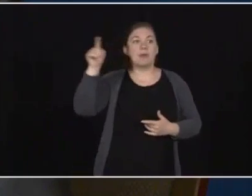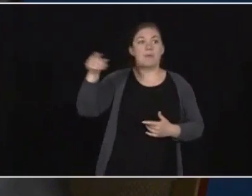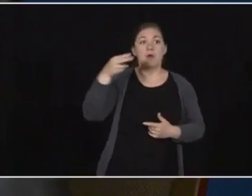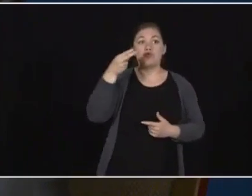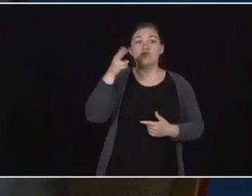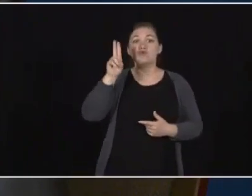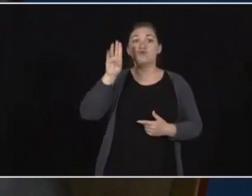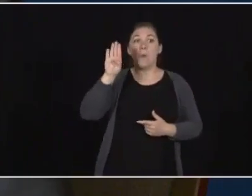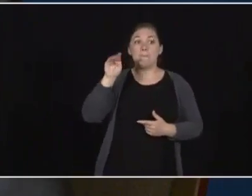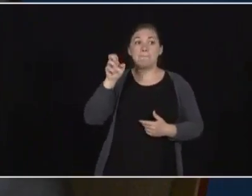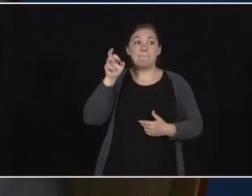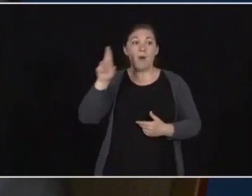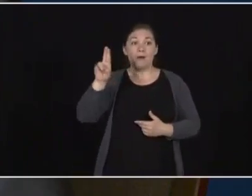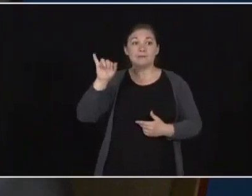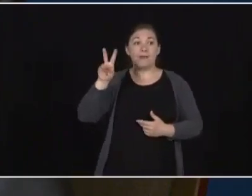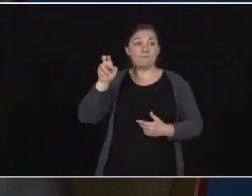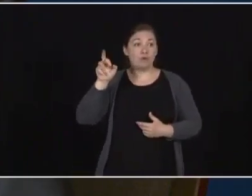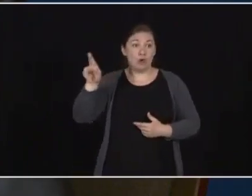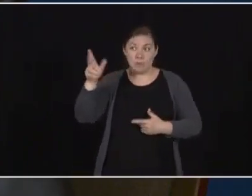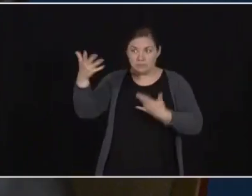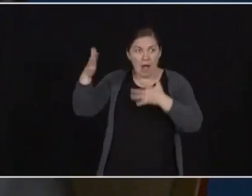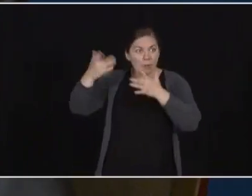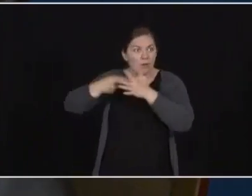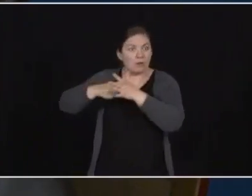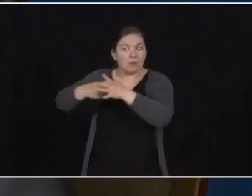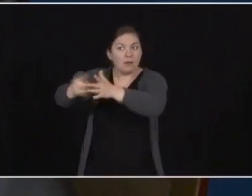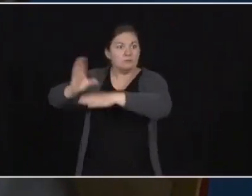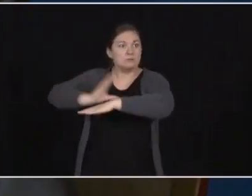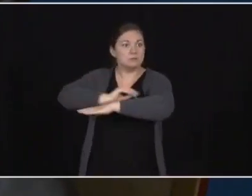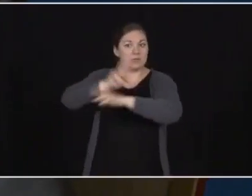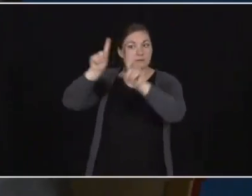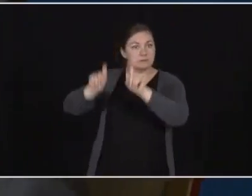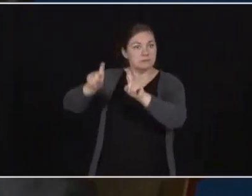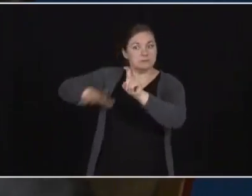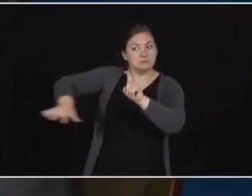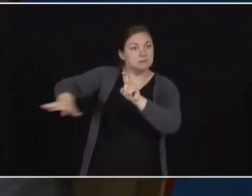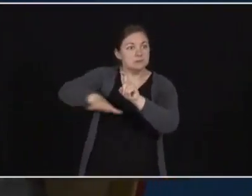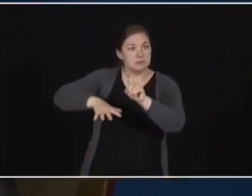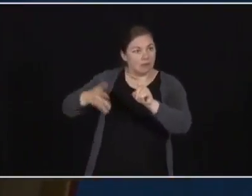I wonderful team up in humble Humber regional have Artie done the testing so it is been very